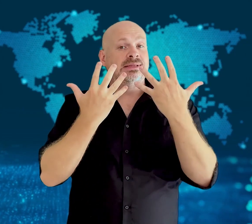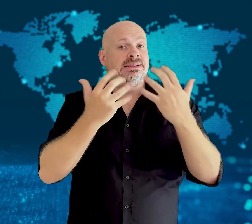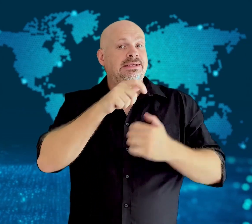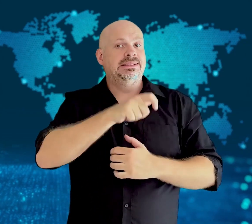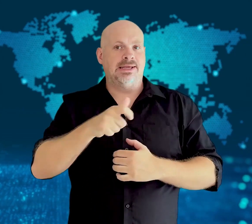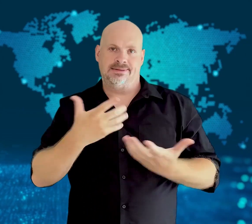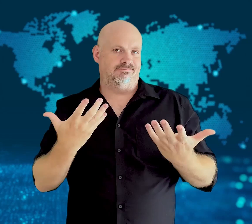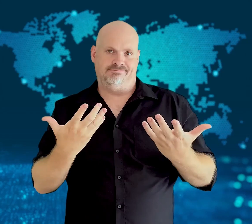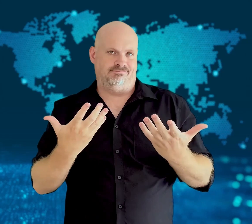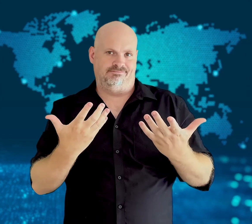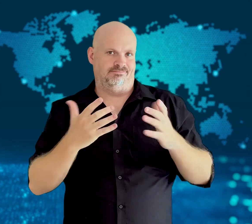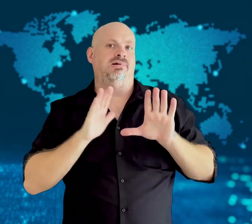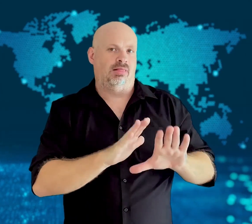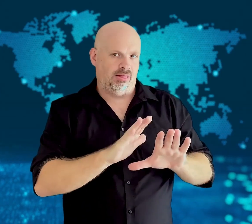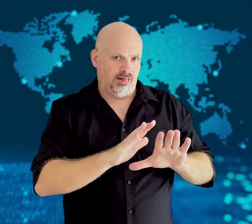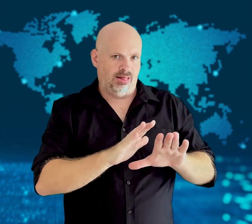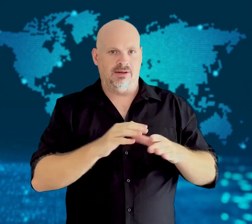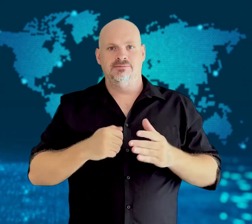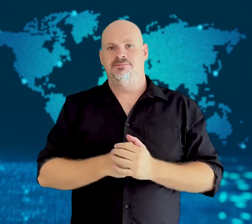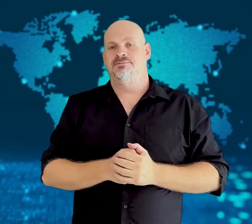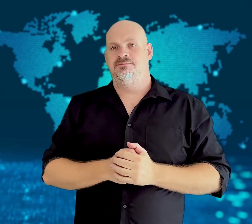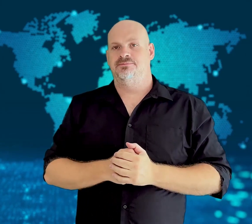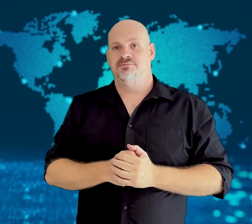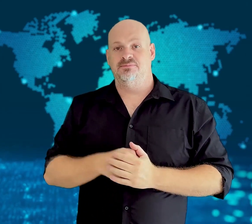but there are still 10 miners trapped.